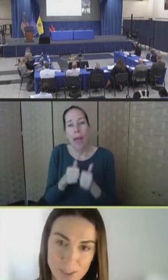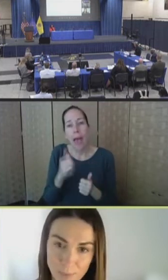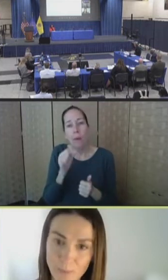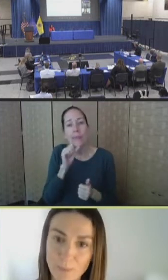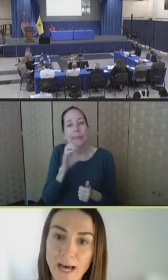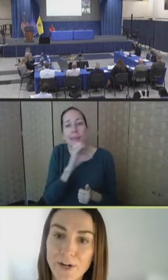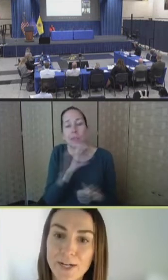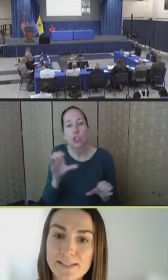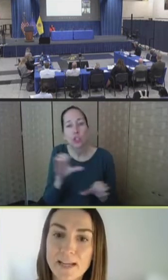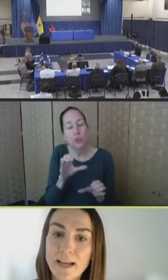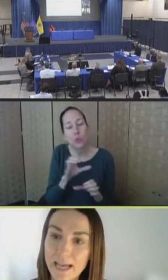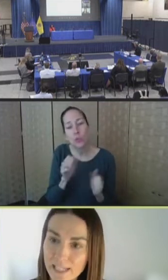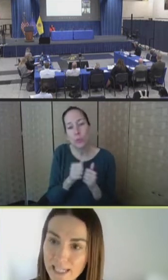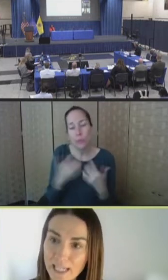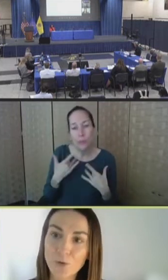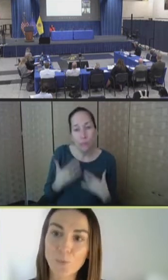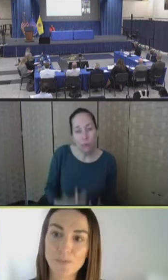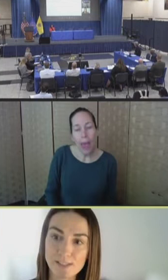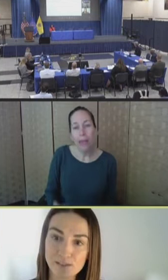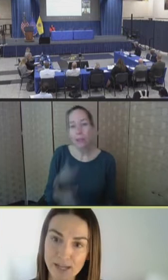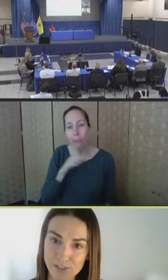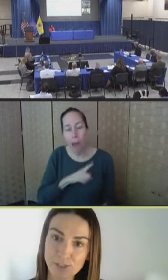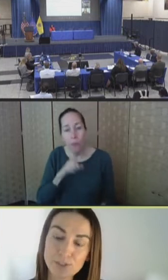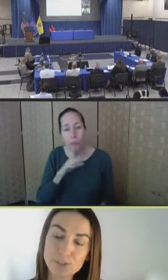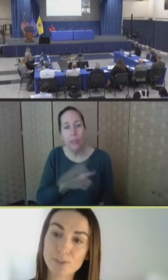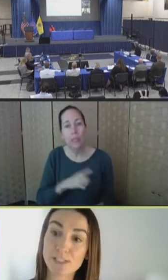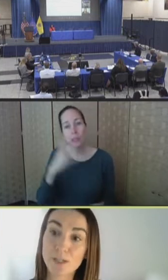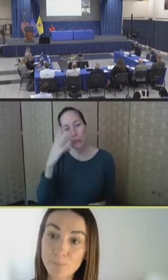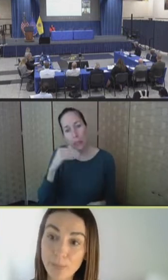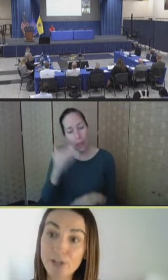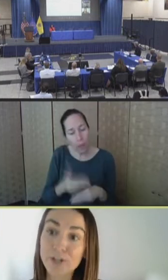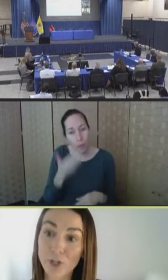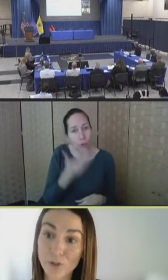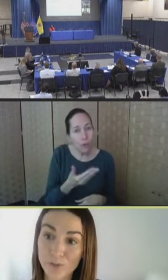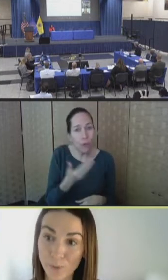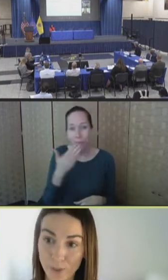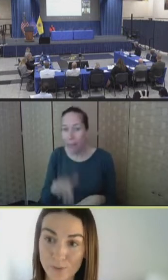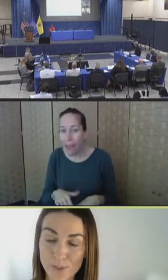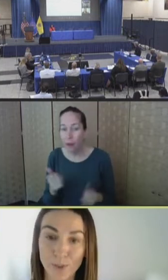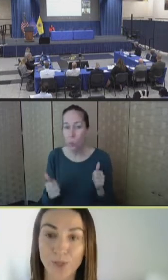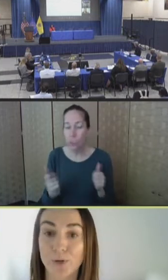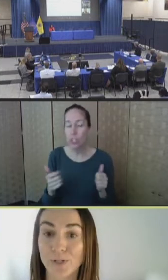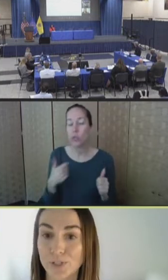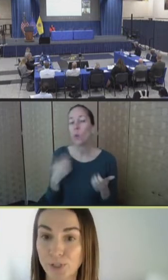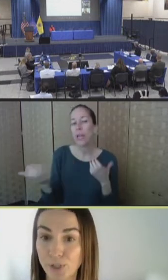sleeping patterns? And again, what this allows us to do is to compare COVID widows and widowers to